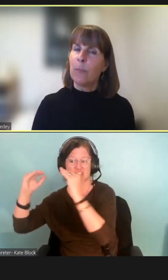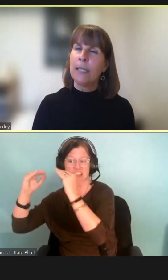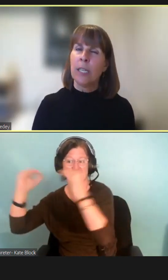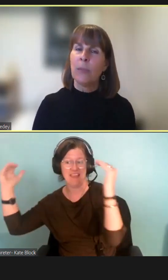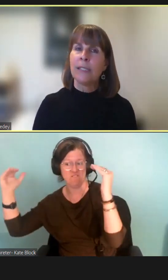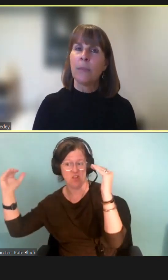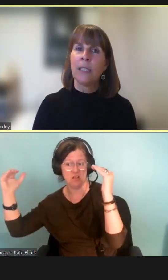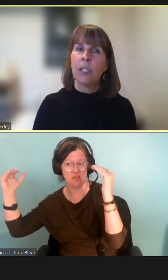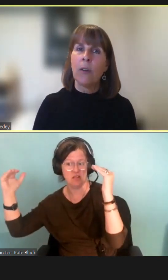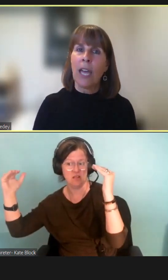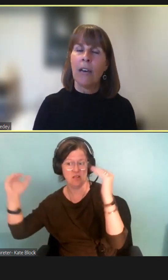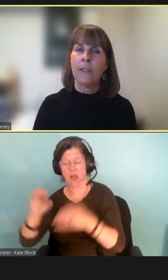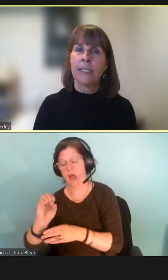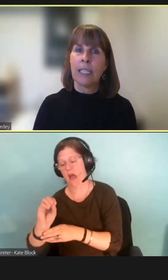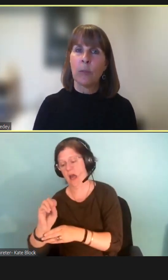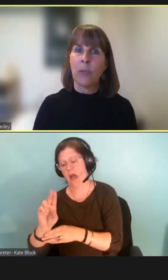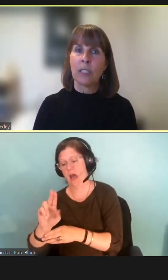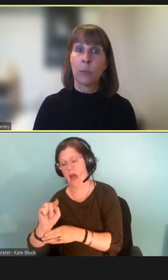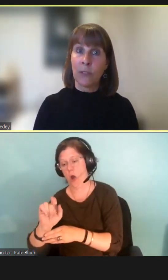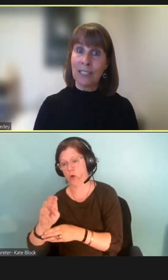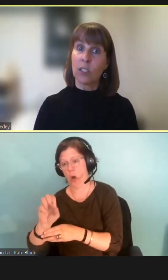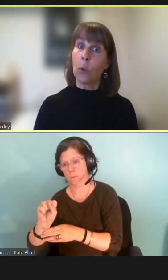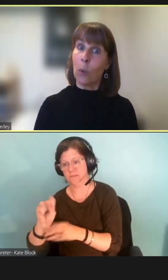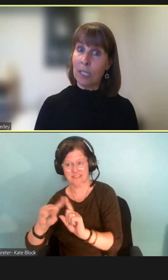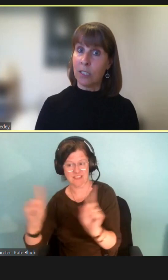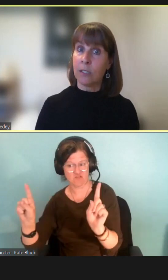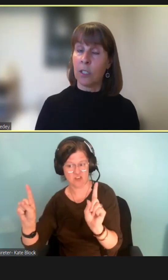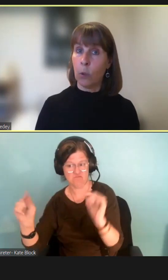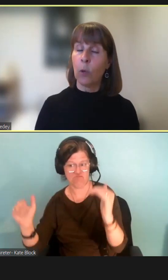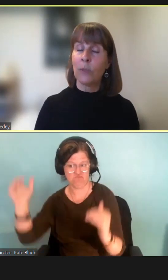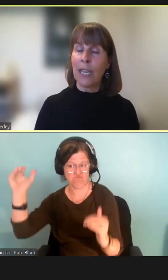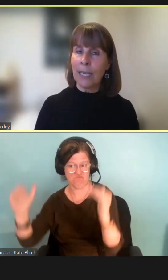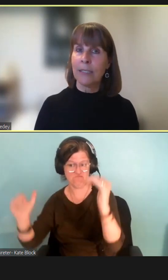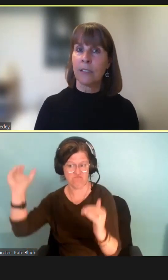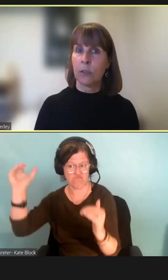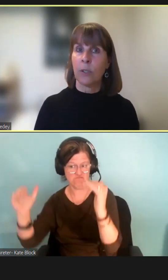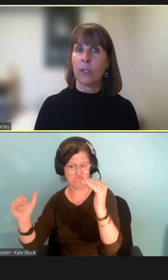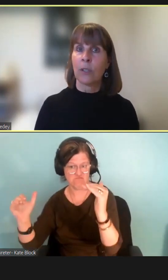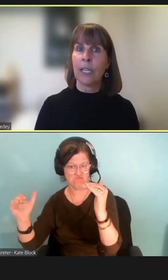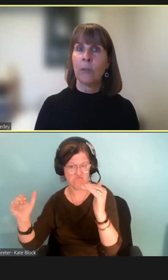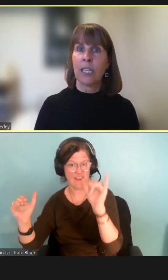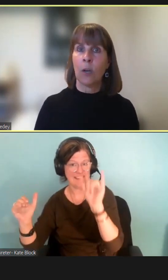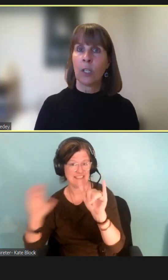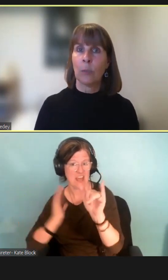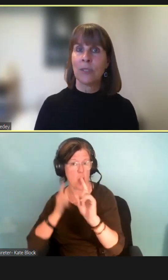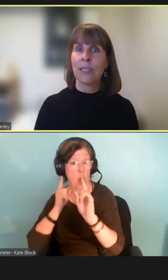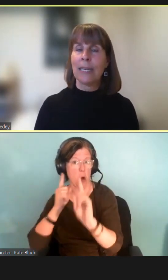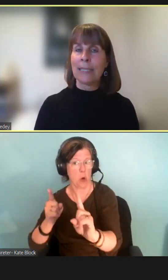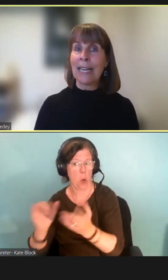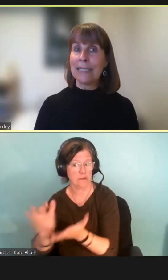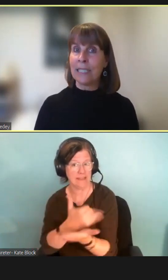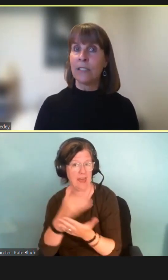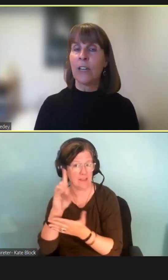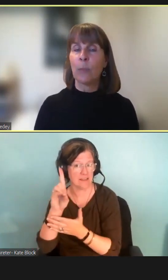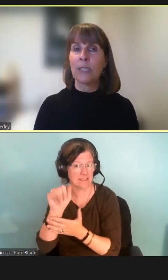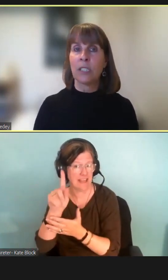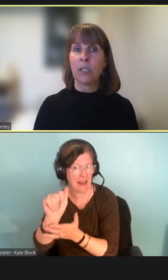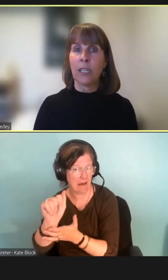not be something that you have in a database but if that's a question that you hope to answer with your language outcomes to identify potential Health